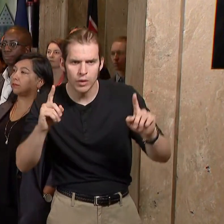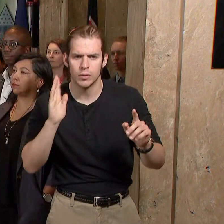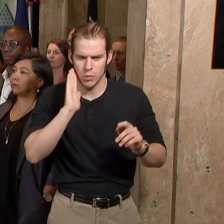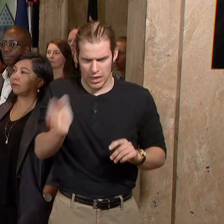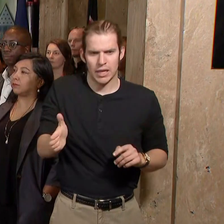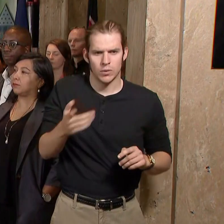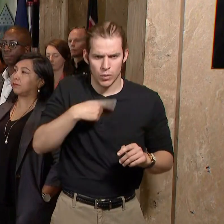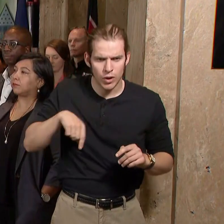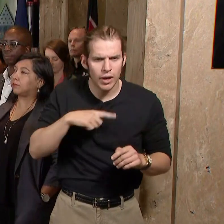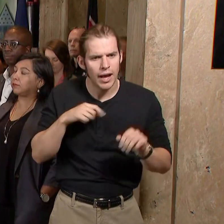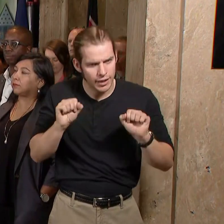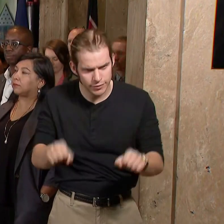scale that system across the city?